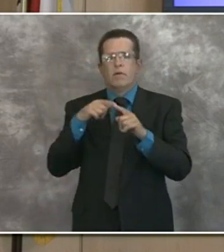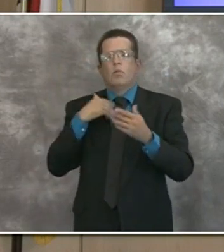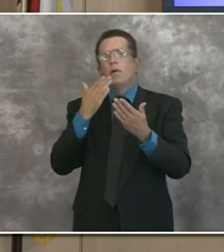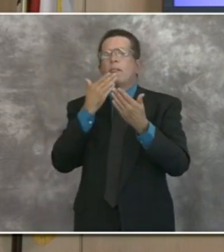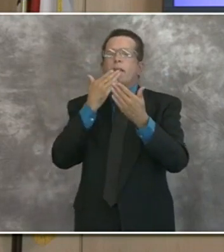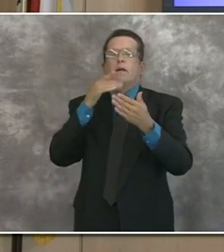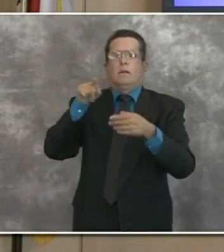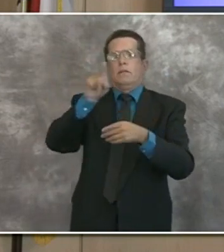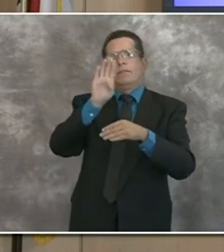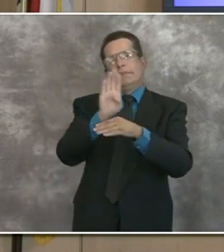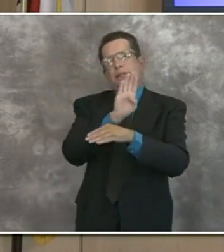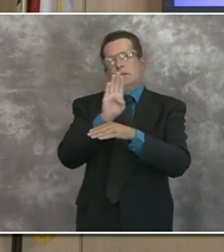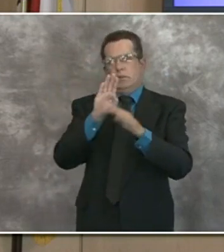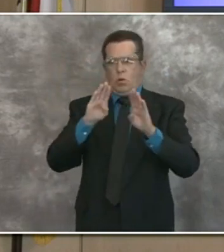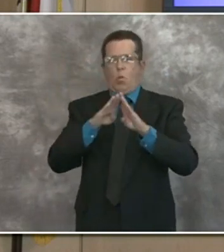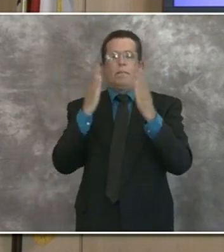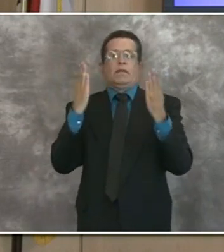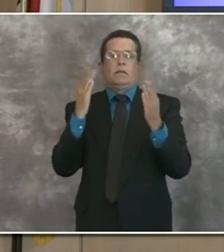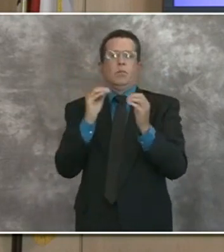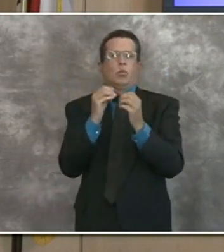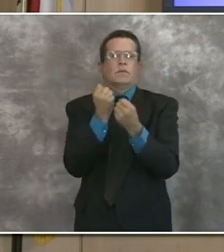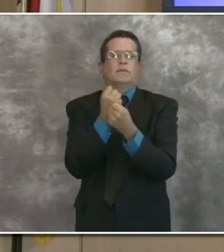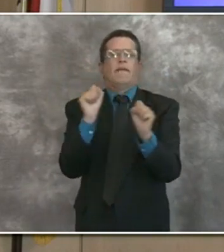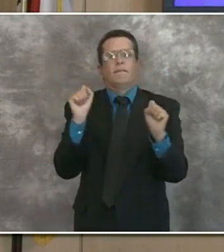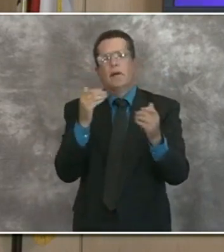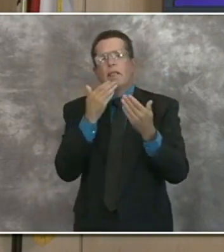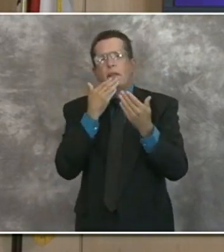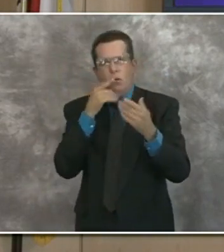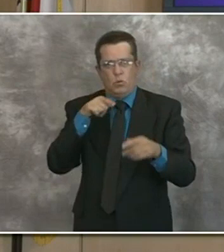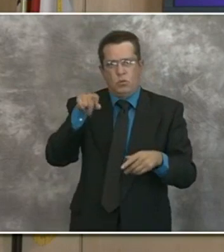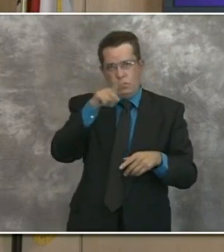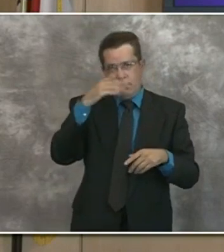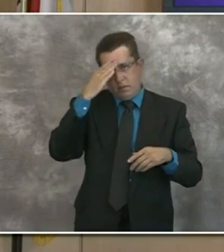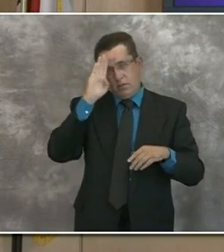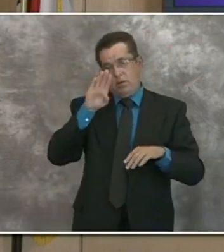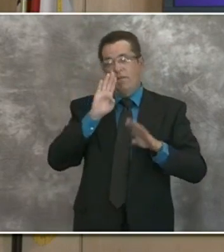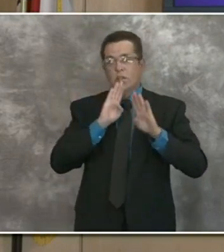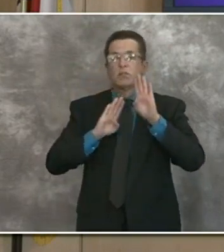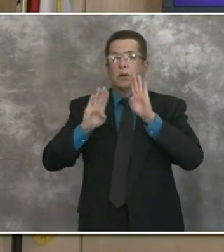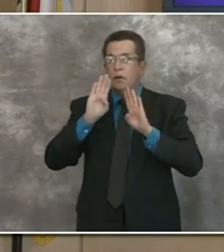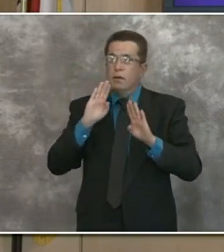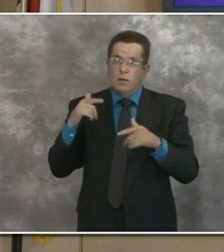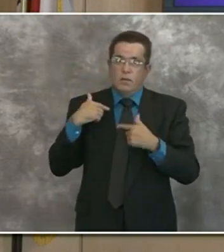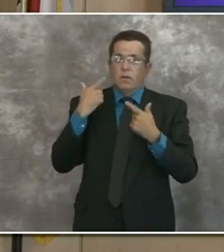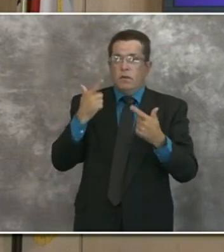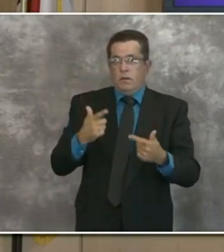FOR THE REOPENING OF THESE ACTIVITIES. I WANT TO THINK ALL THE BUSINESSES WHO ARE